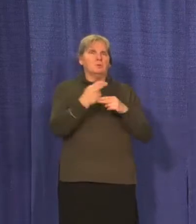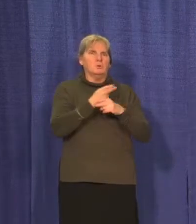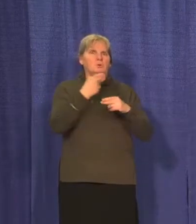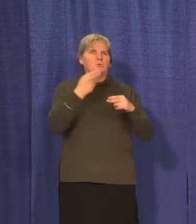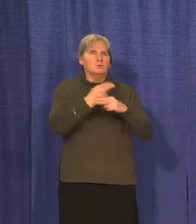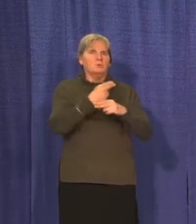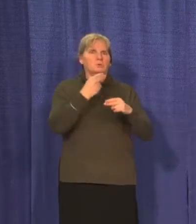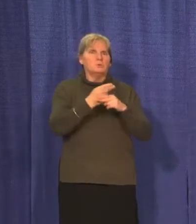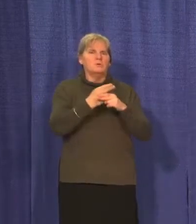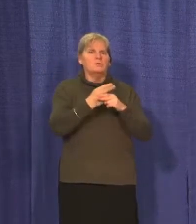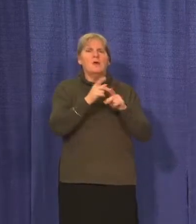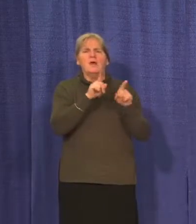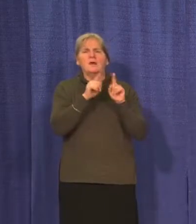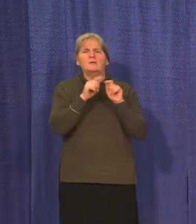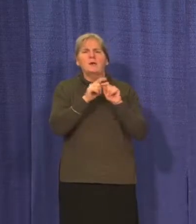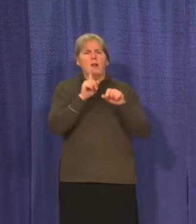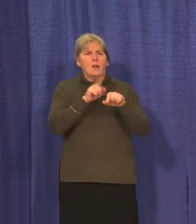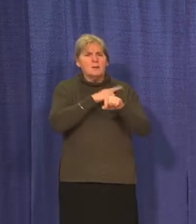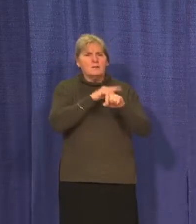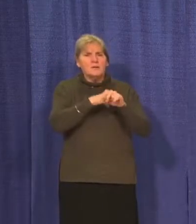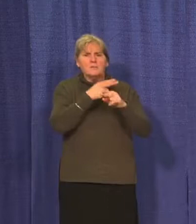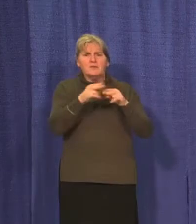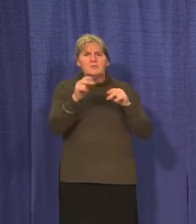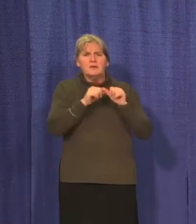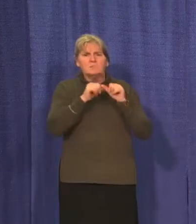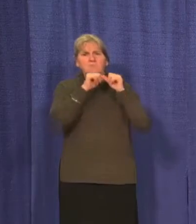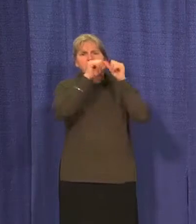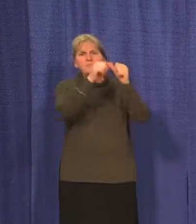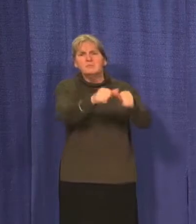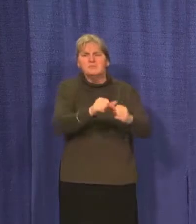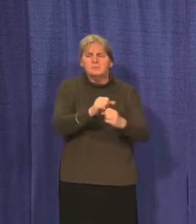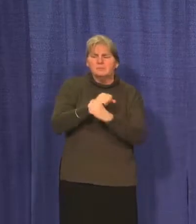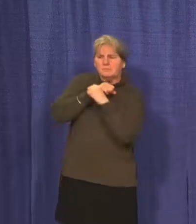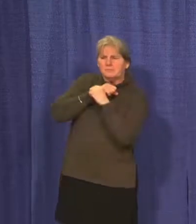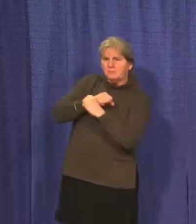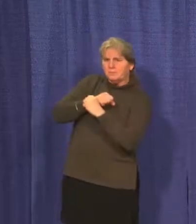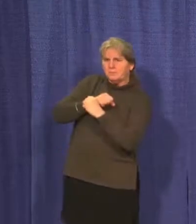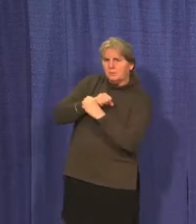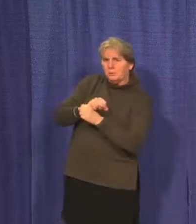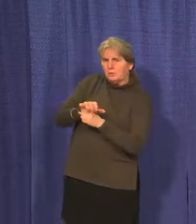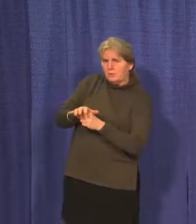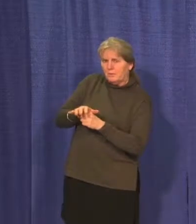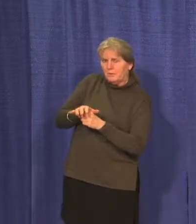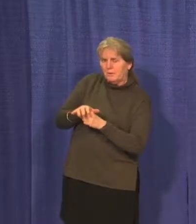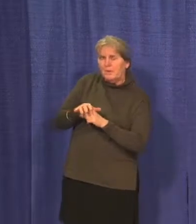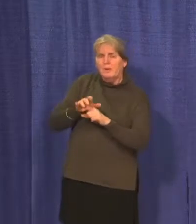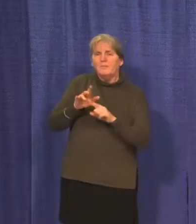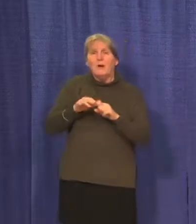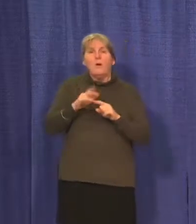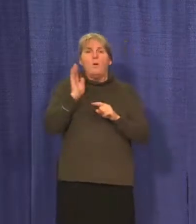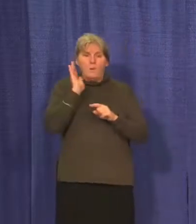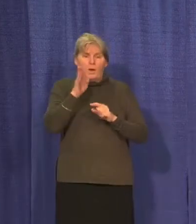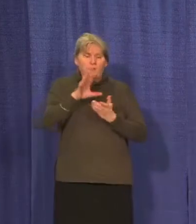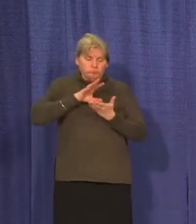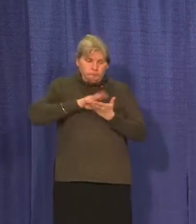ongoing effectiveness. So that is information that we will get as we go, but it is only information we will have as